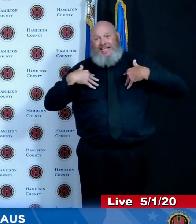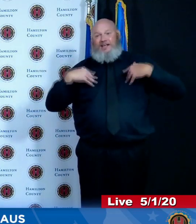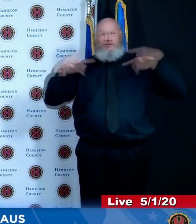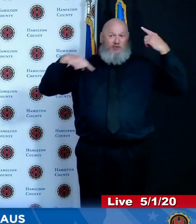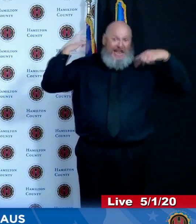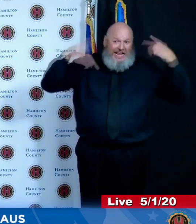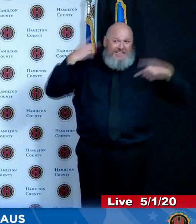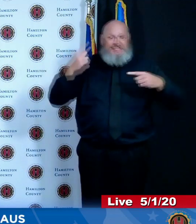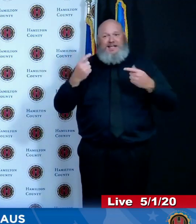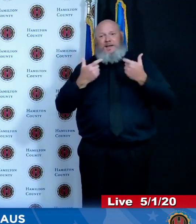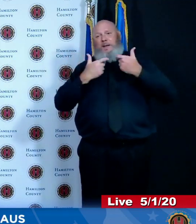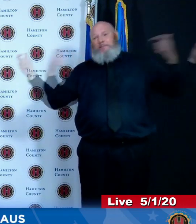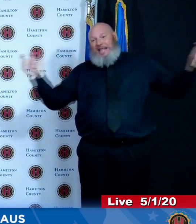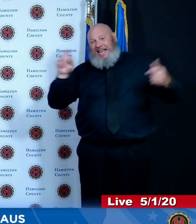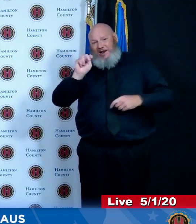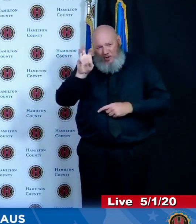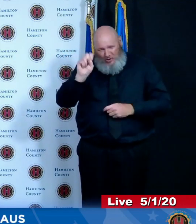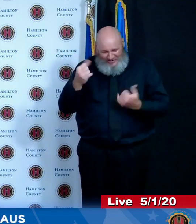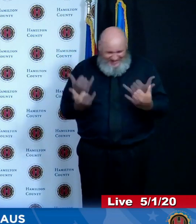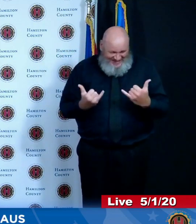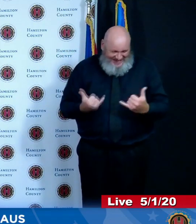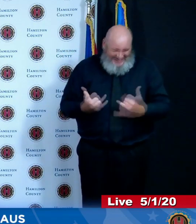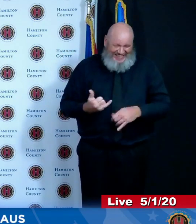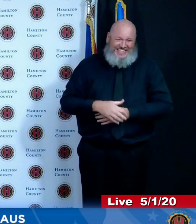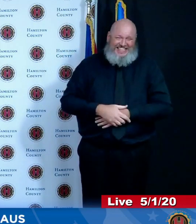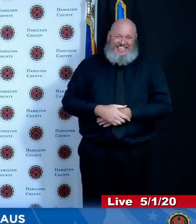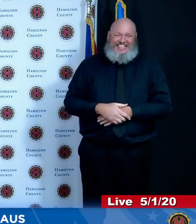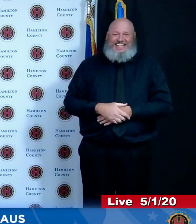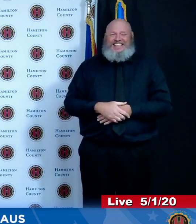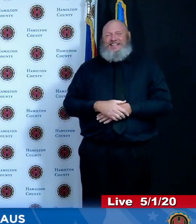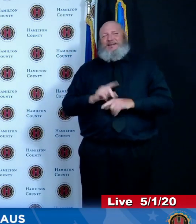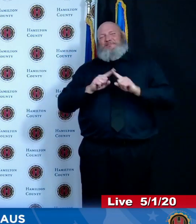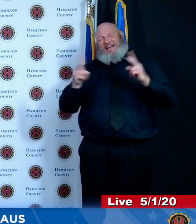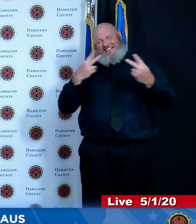there's there was a lot to report so Jay thank you again for hanging in there